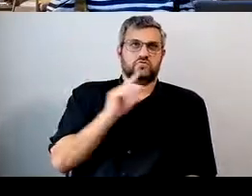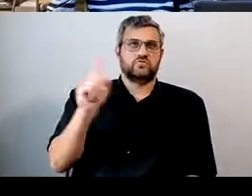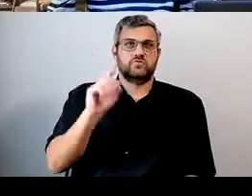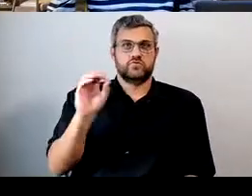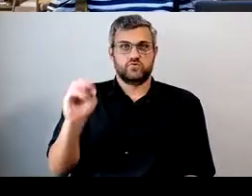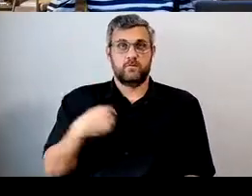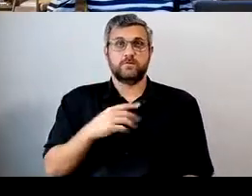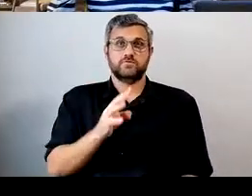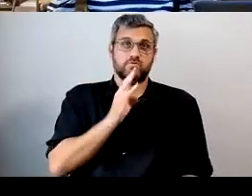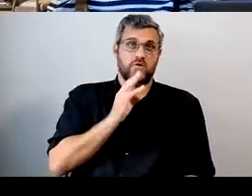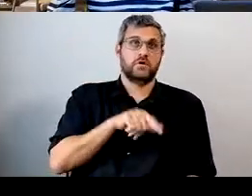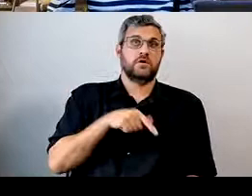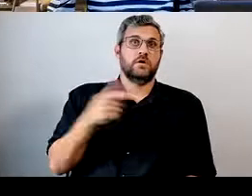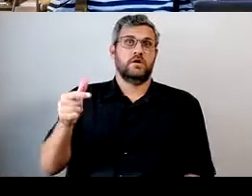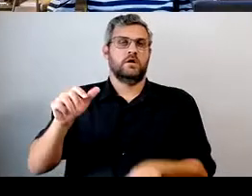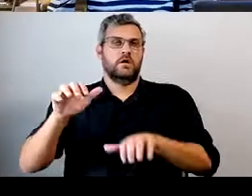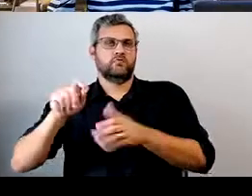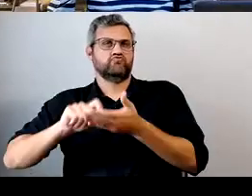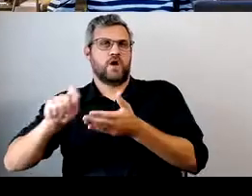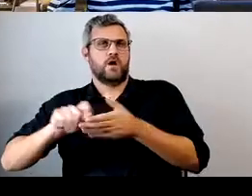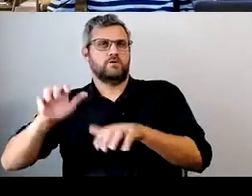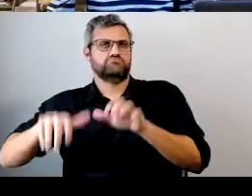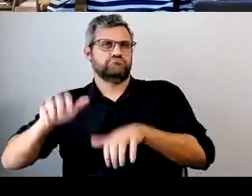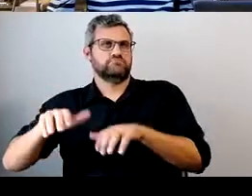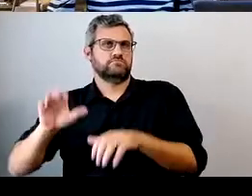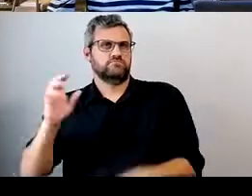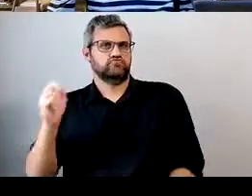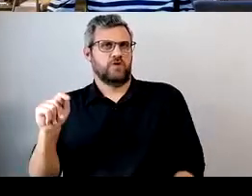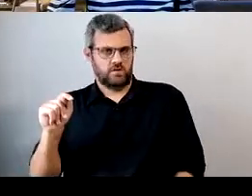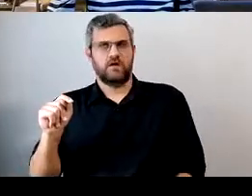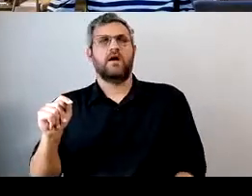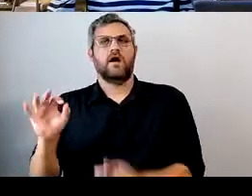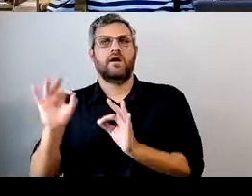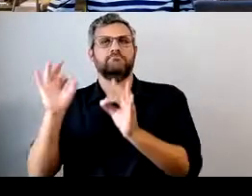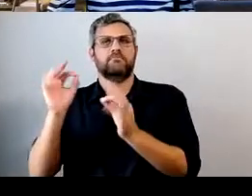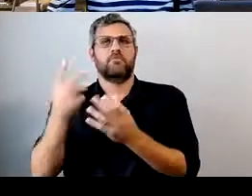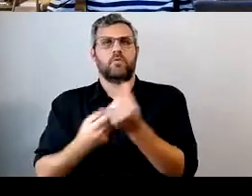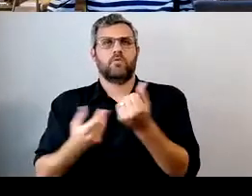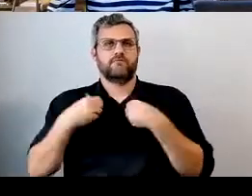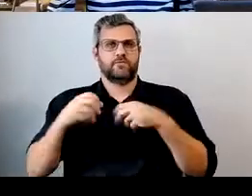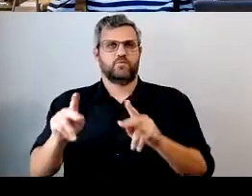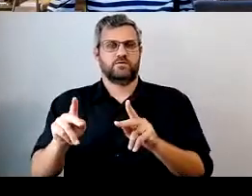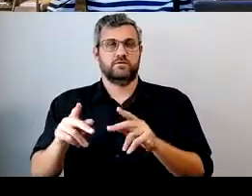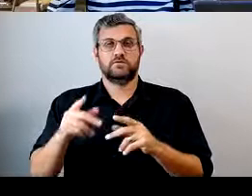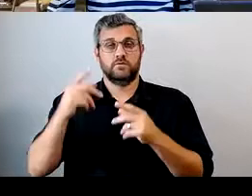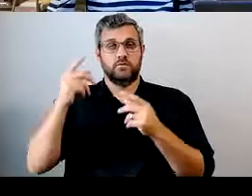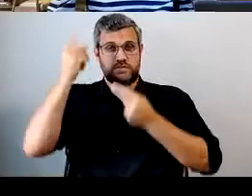and she can write back on chat. So it gives us both that opportunity. So when we're thinking about this universal design